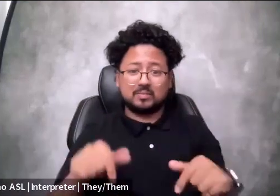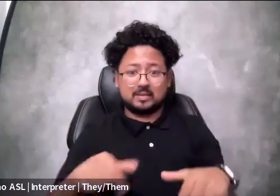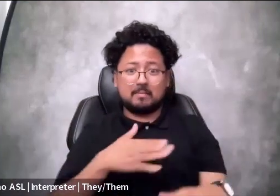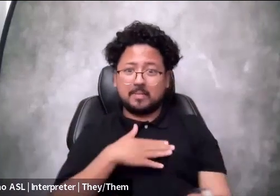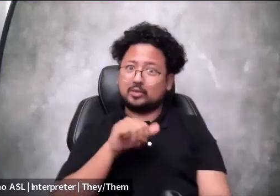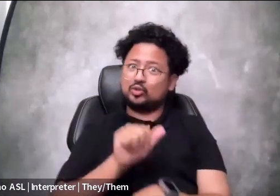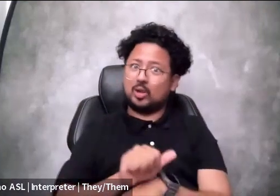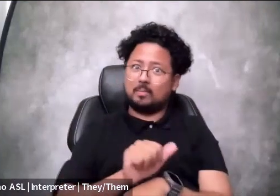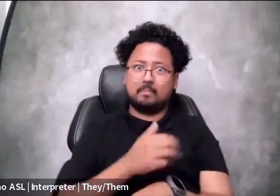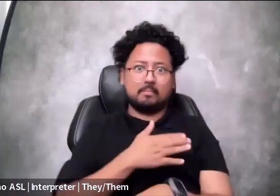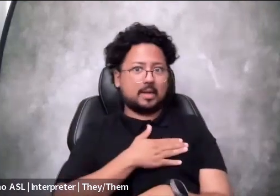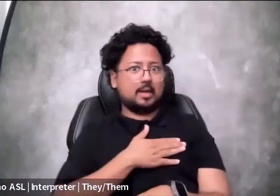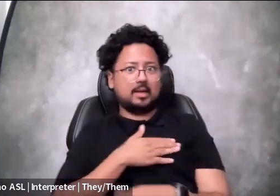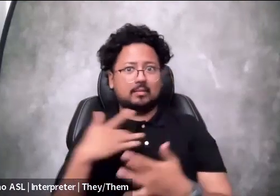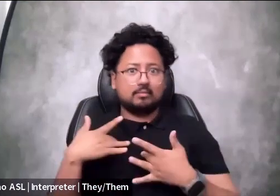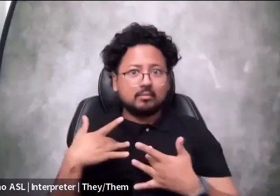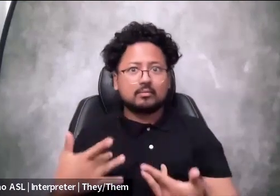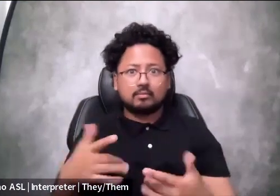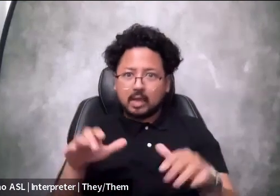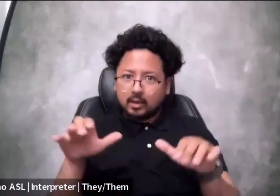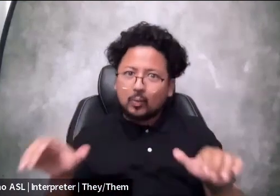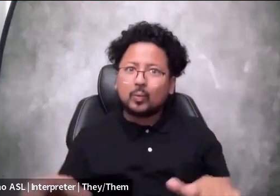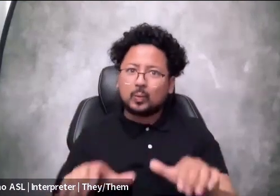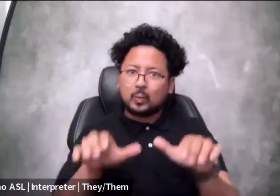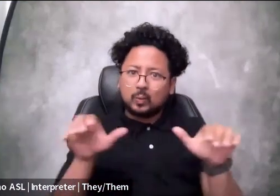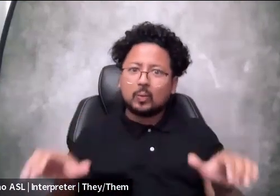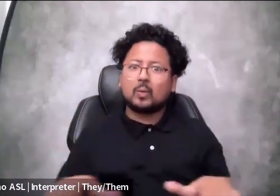This is what I do. This is, I get royalty checks, I get contracts.